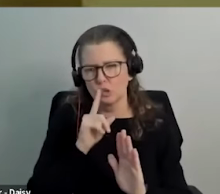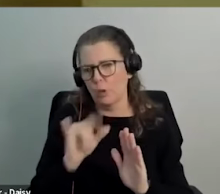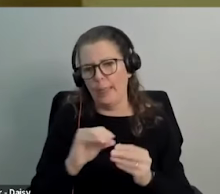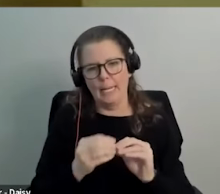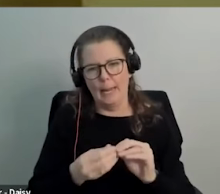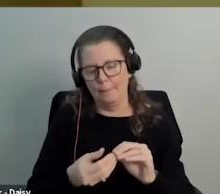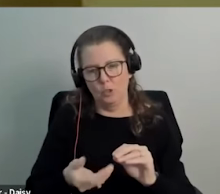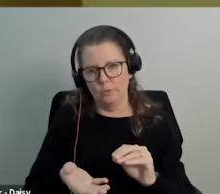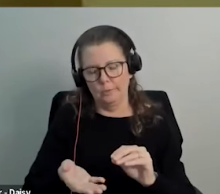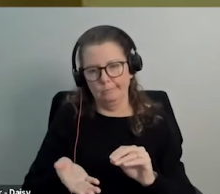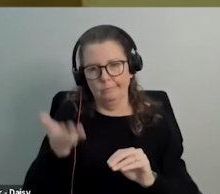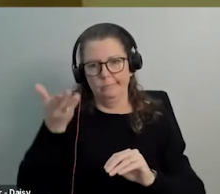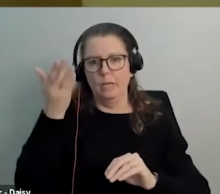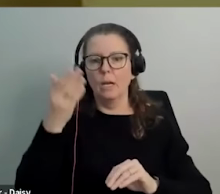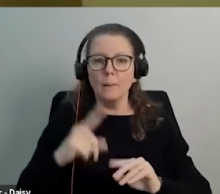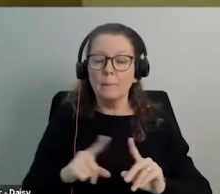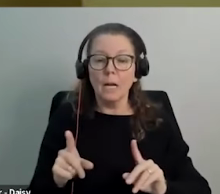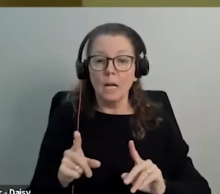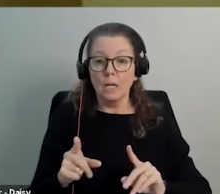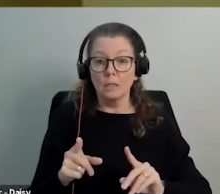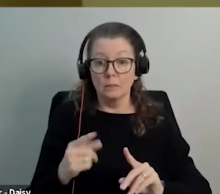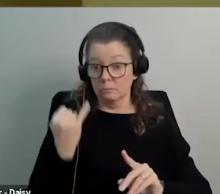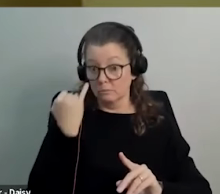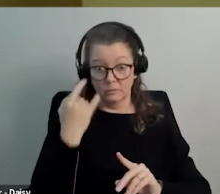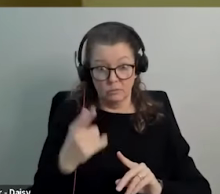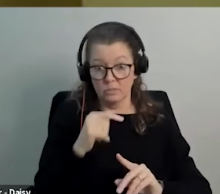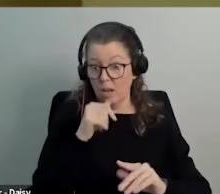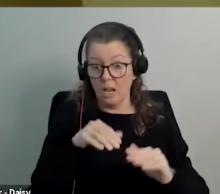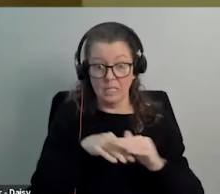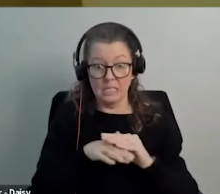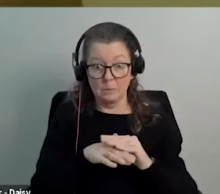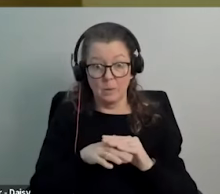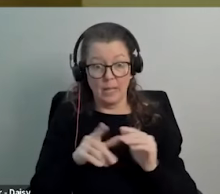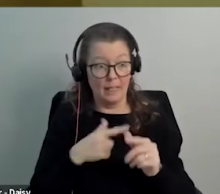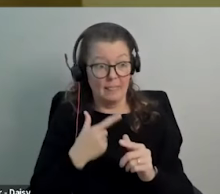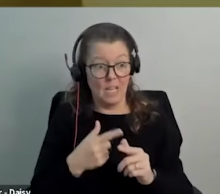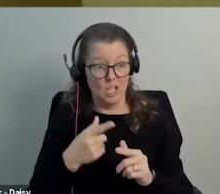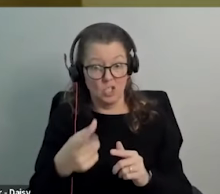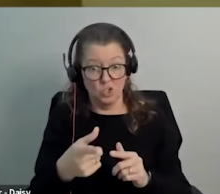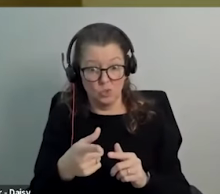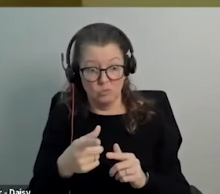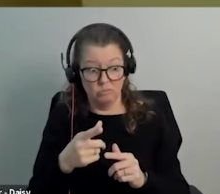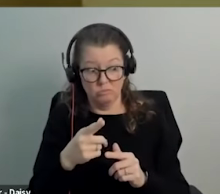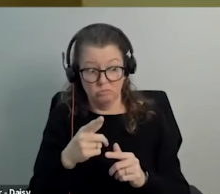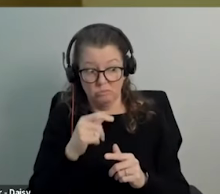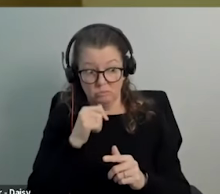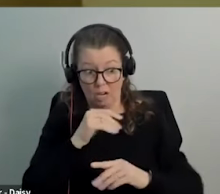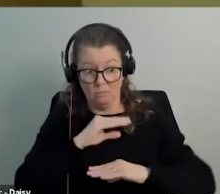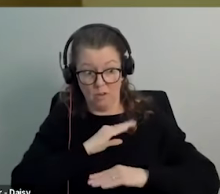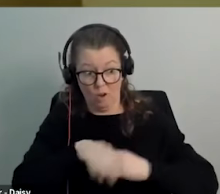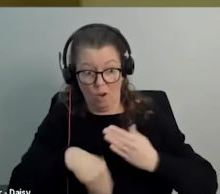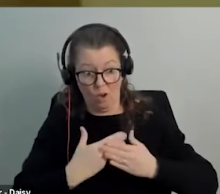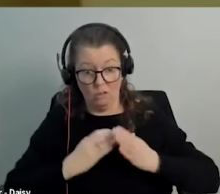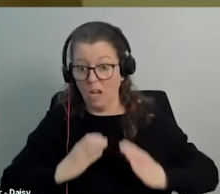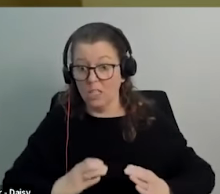that means that if you're not building accessible, then you're only building for potentially 75% of your potential new customers or existing customers."